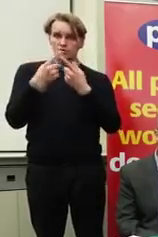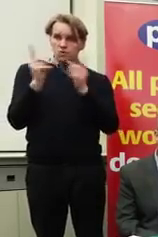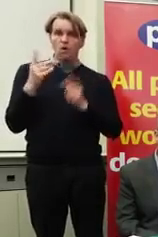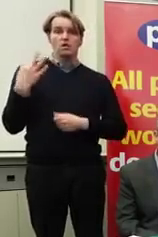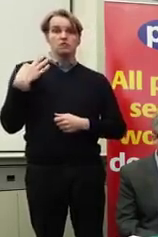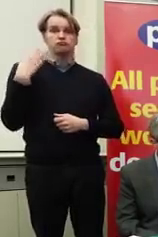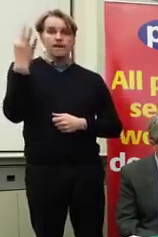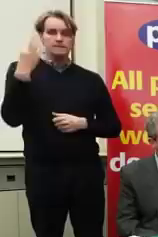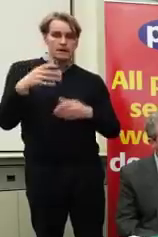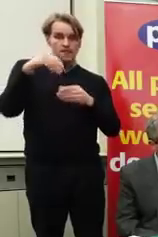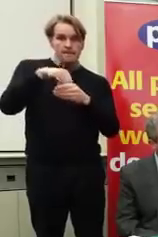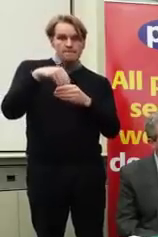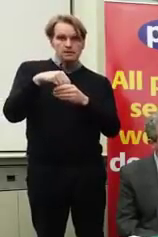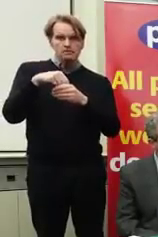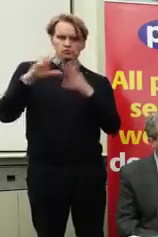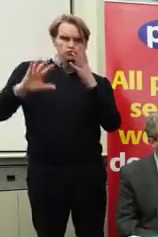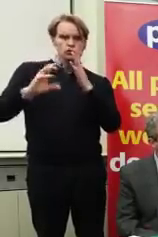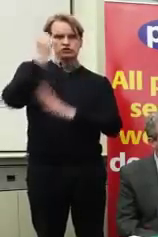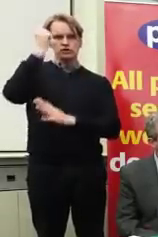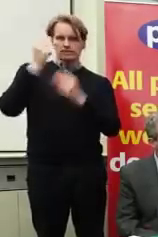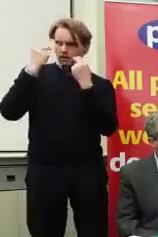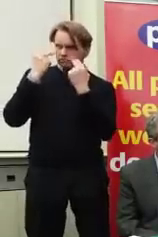who worked hard to get that result and clearly we would be interested in your